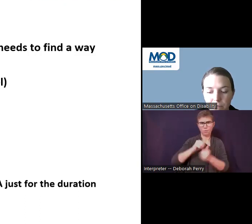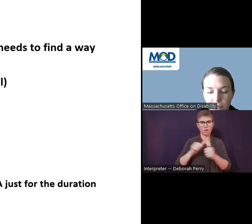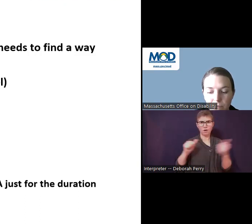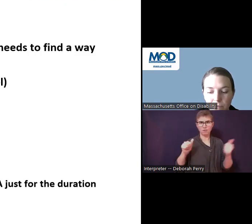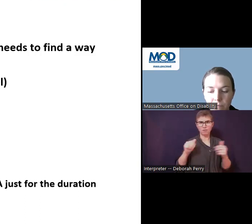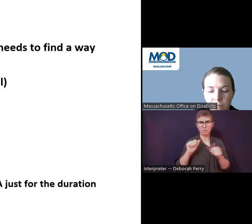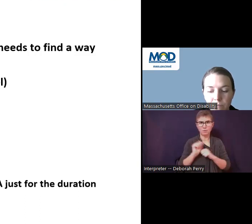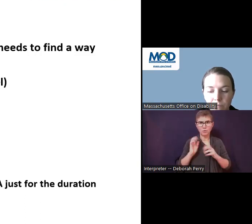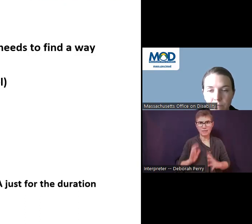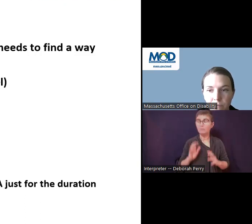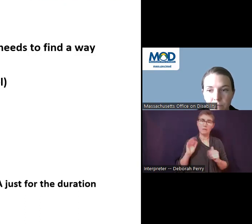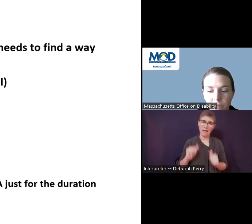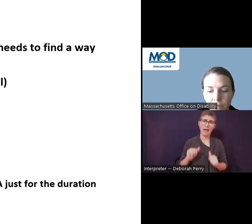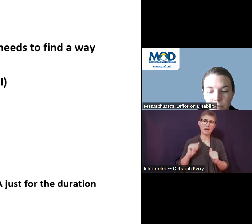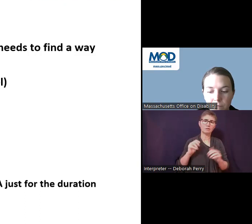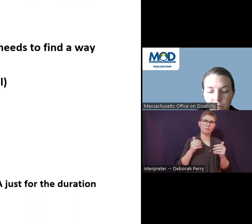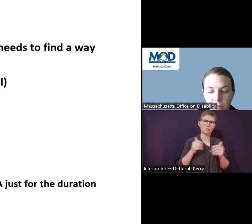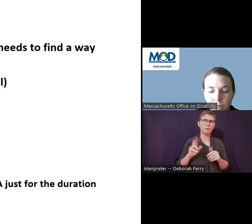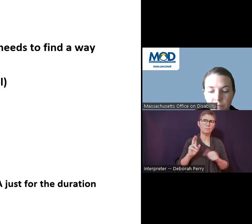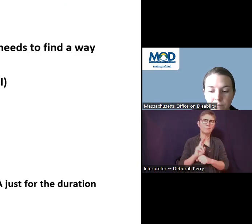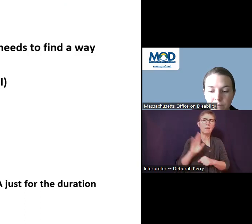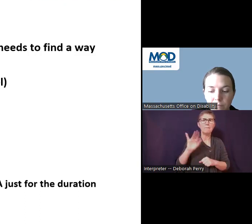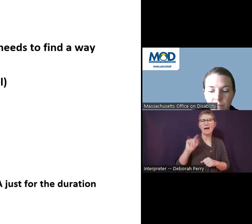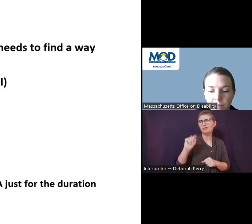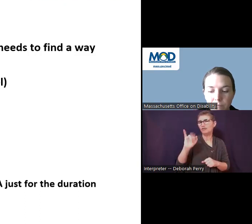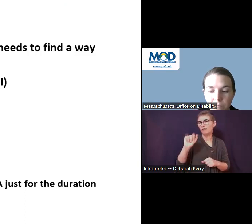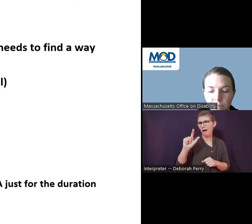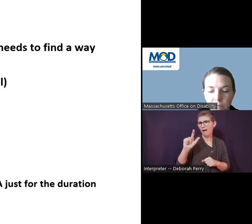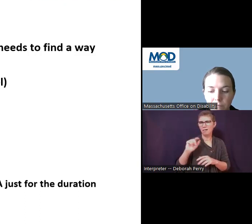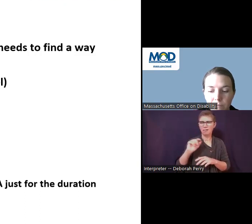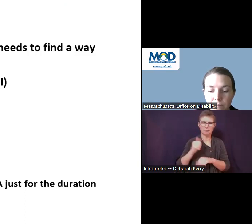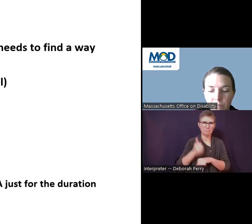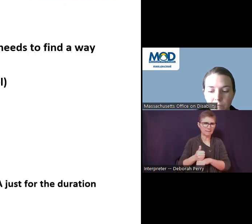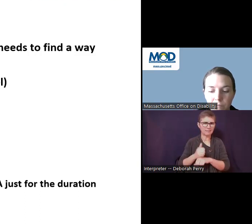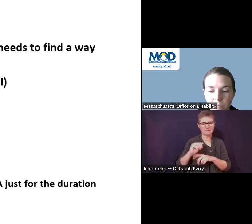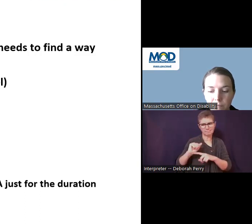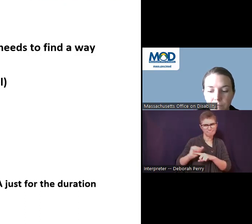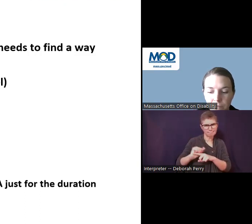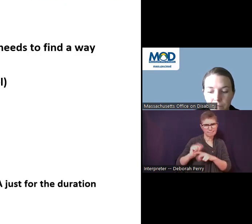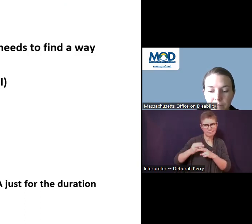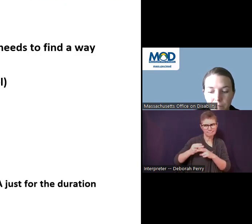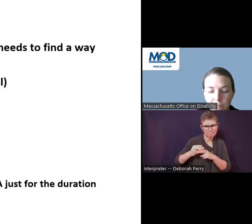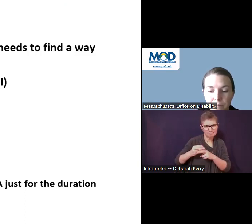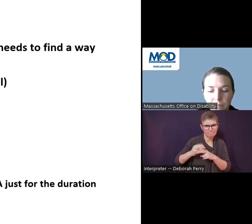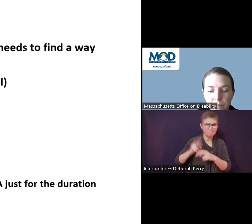a really helpful way to kind of test some of the discussions that you've been having with the